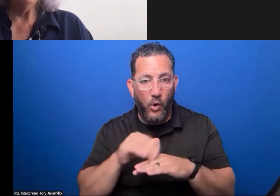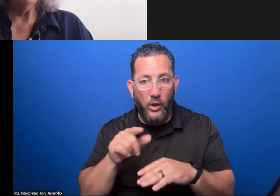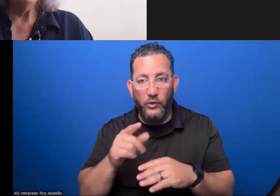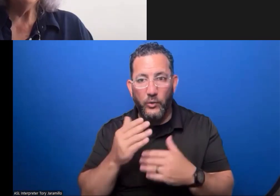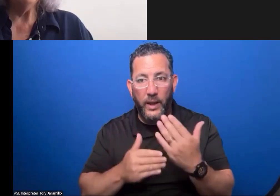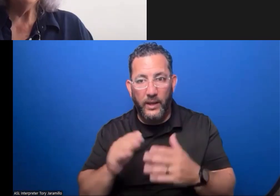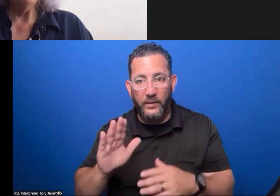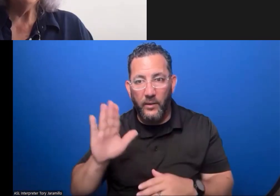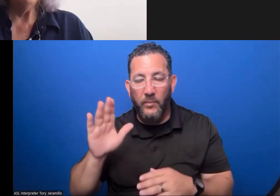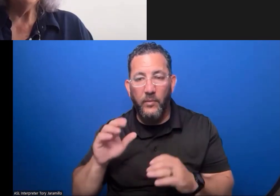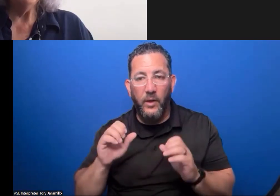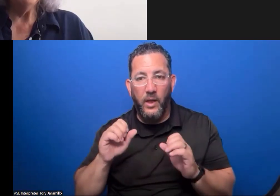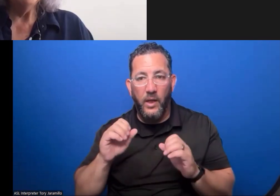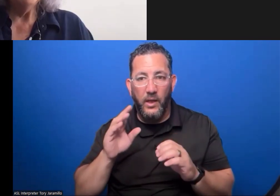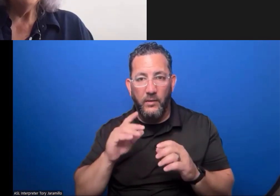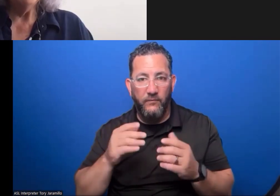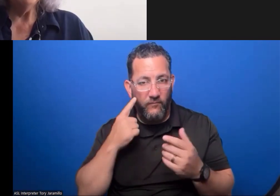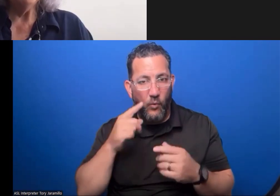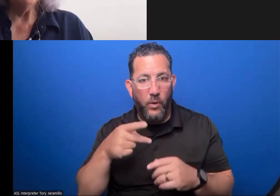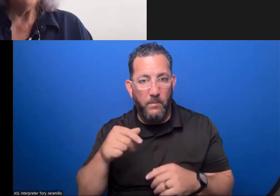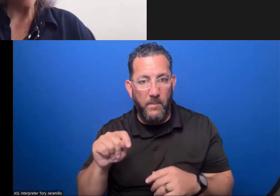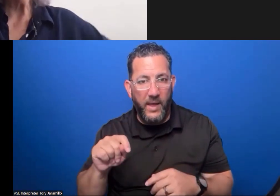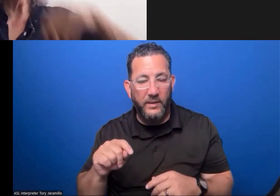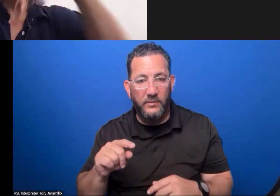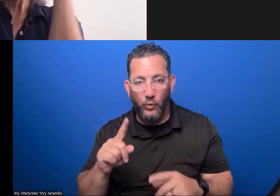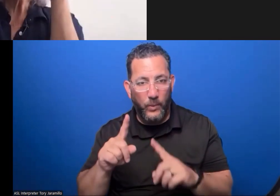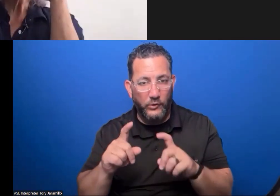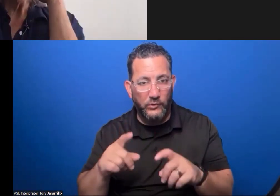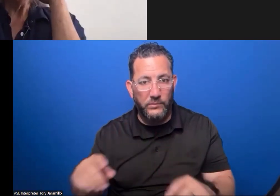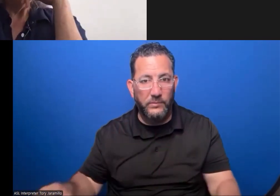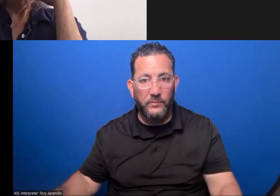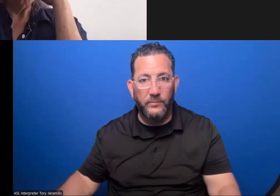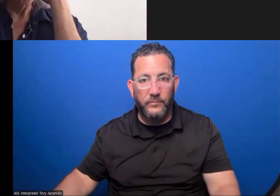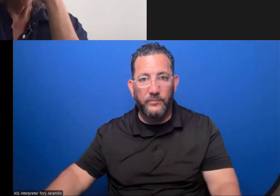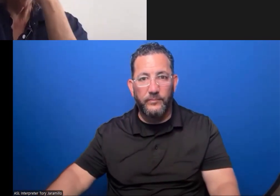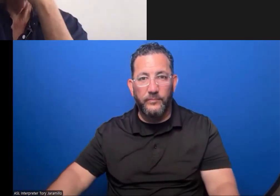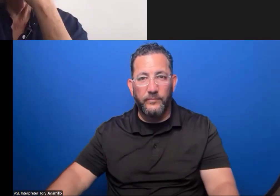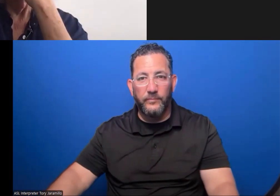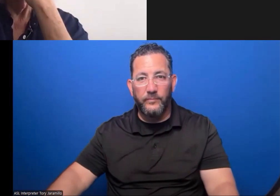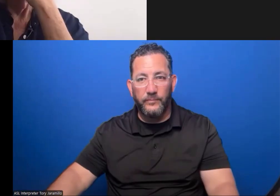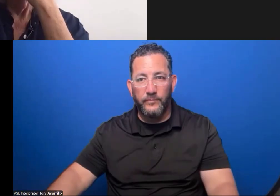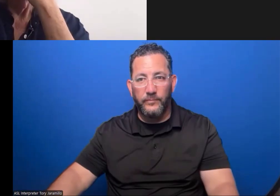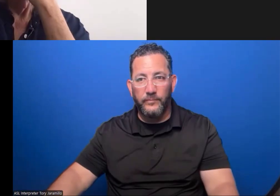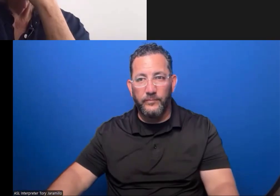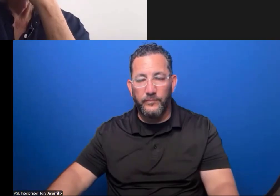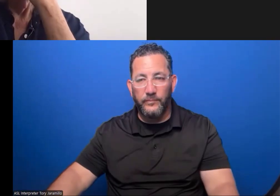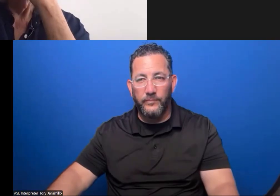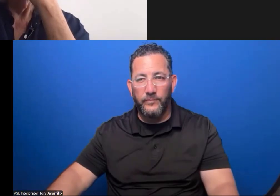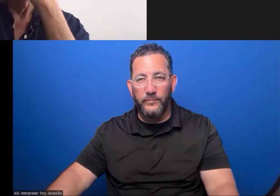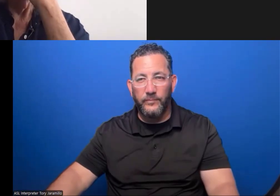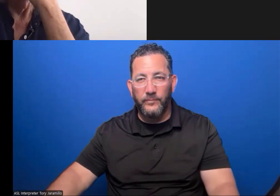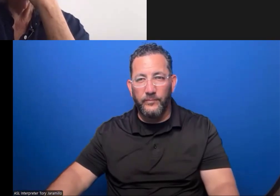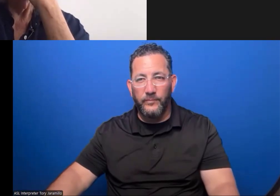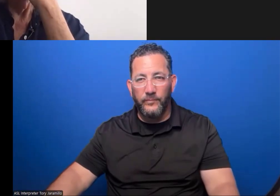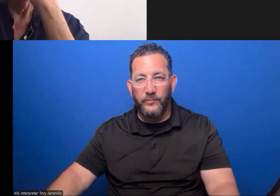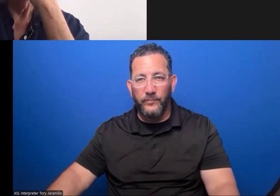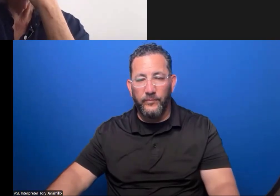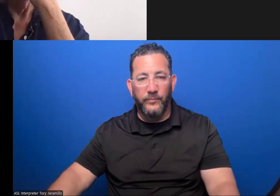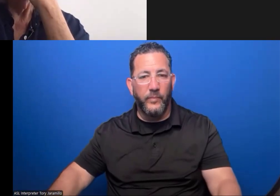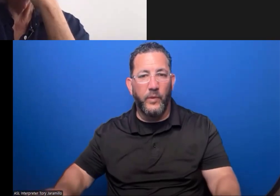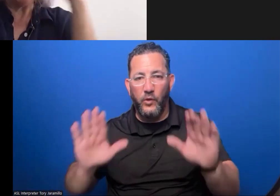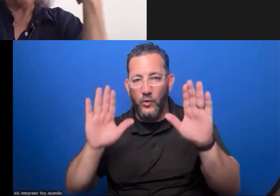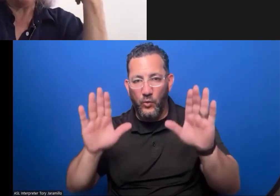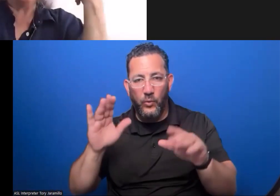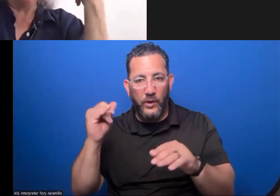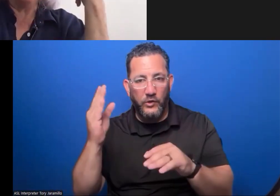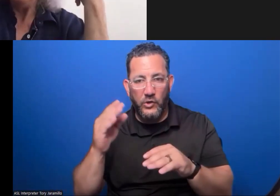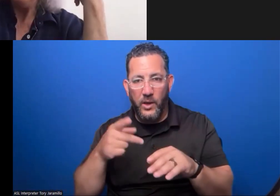for Pat. She did a great job, Pat.